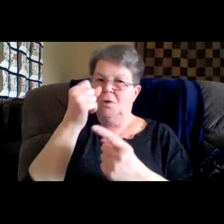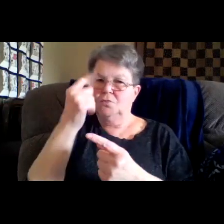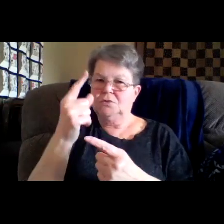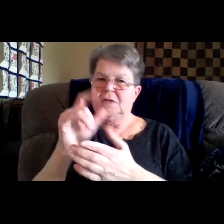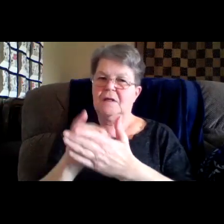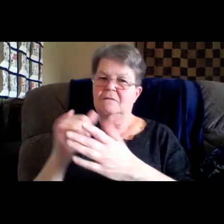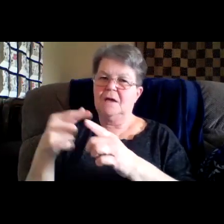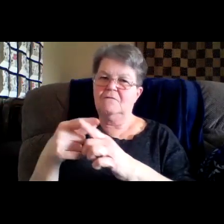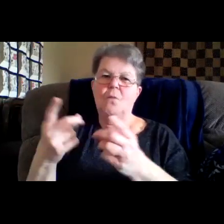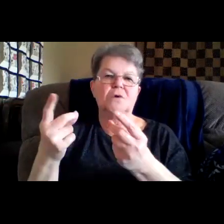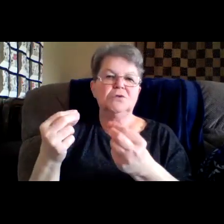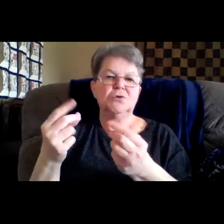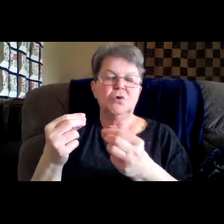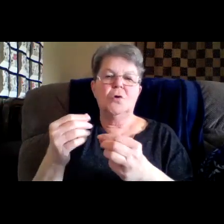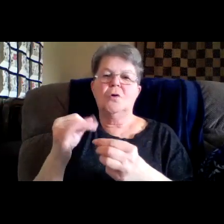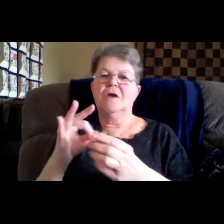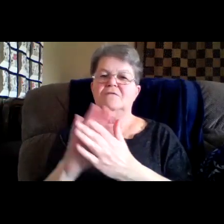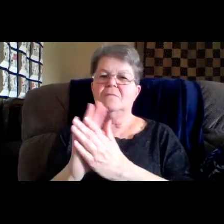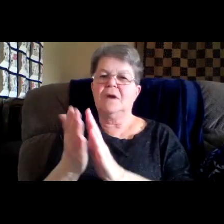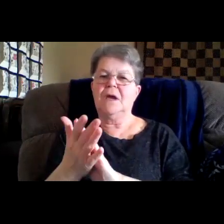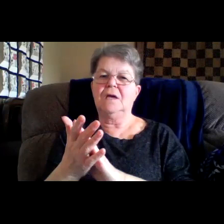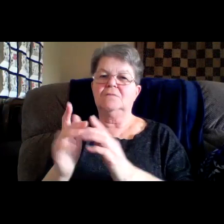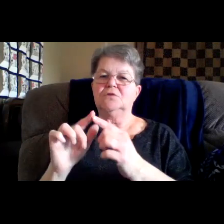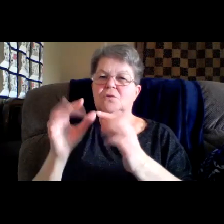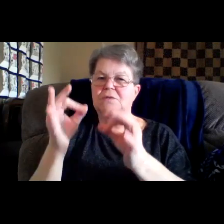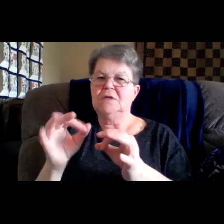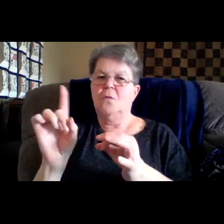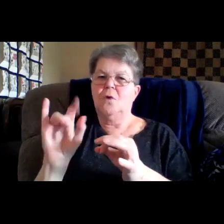what to do if it gets to a point or a decision where that conflict would be paramount